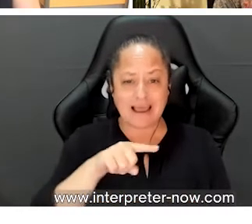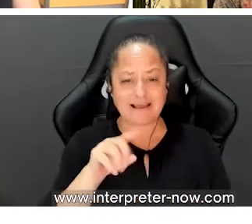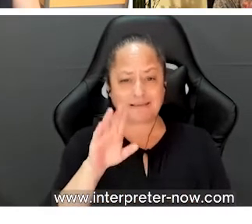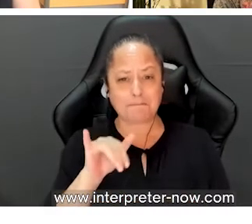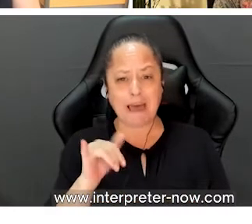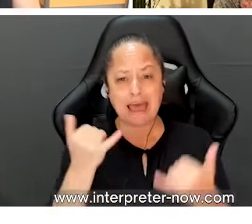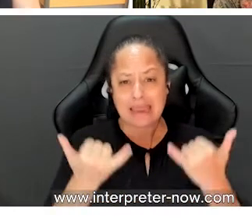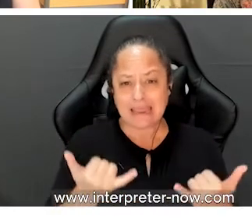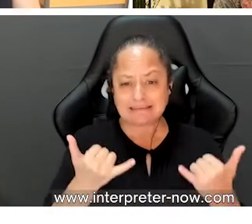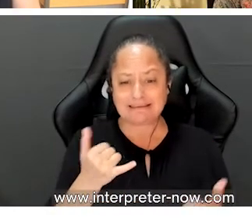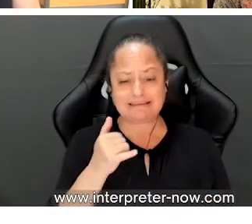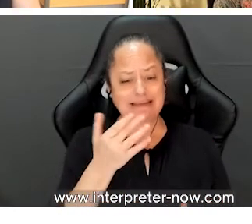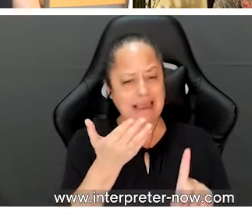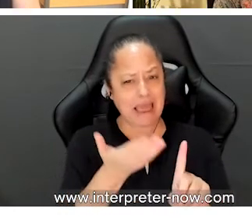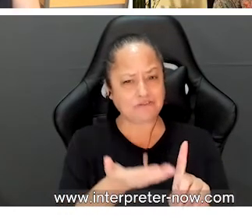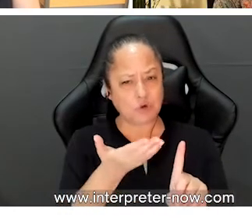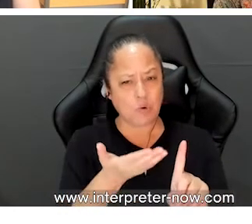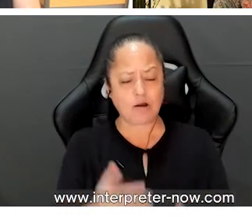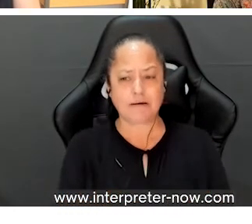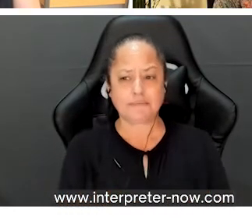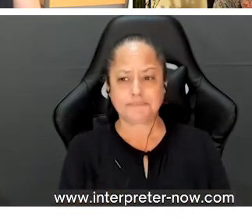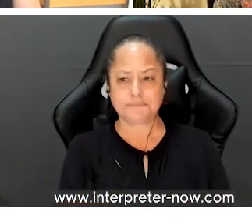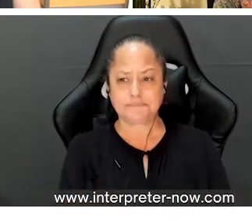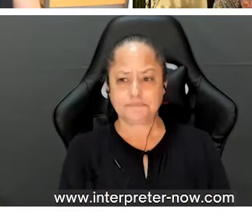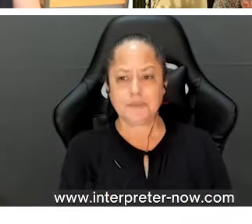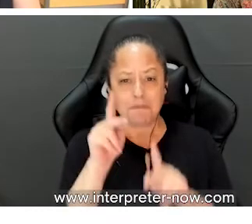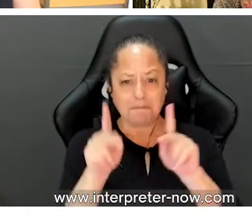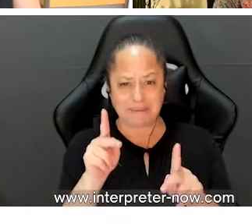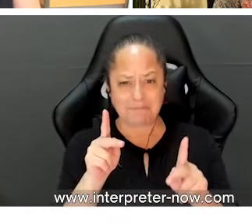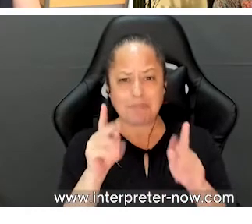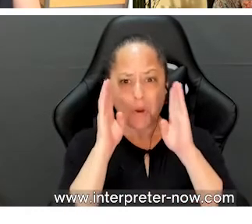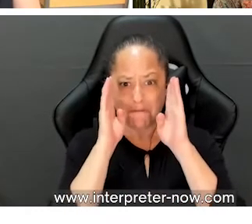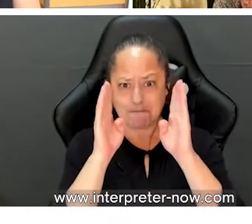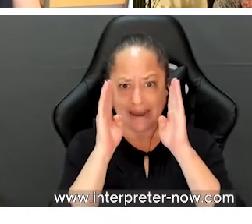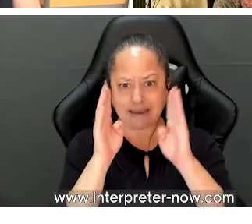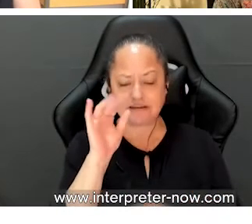existing as you are. People are paying attention to that.